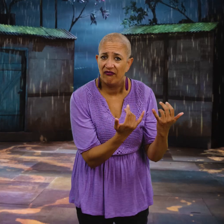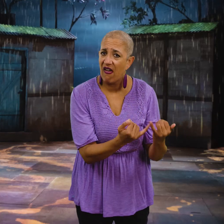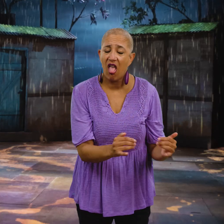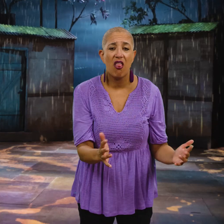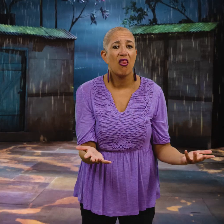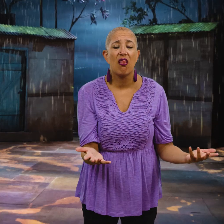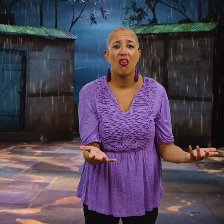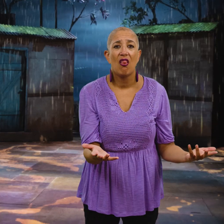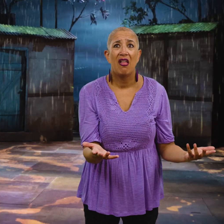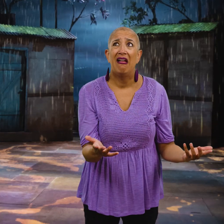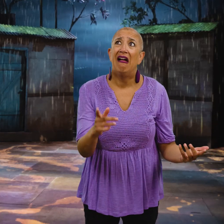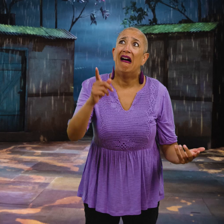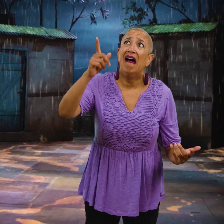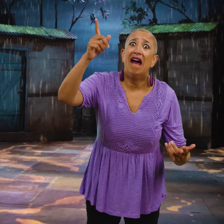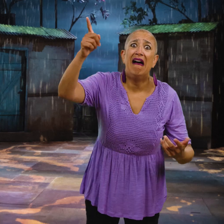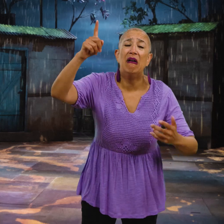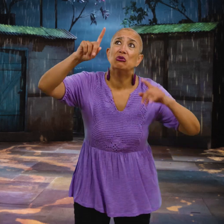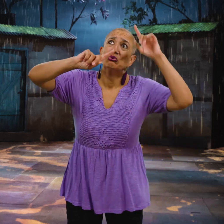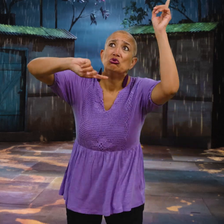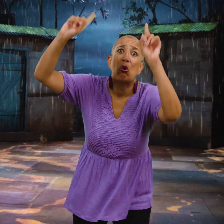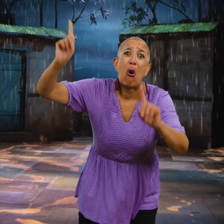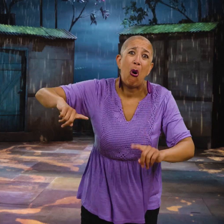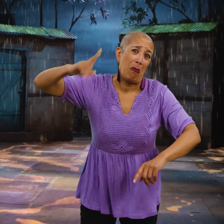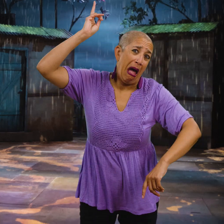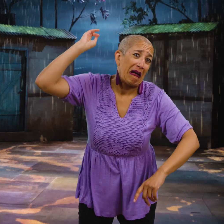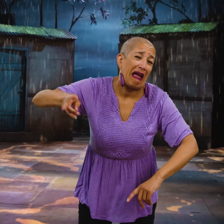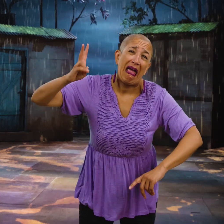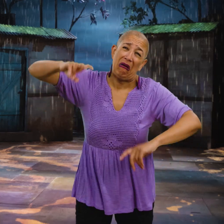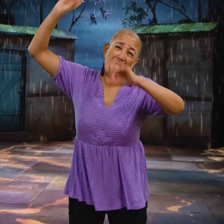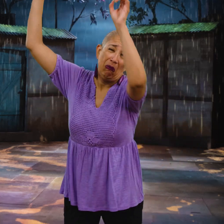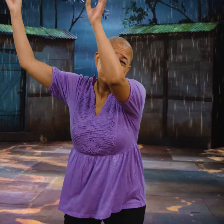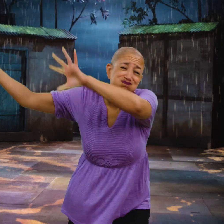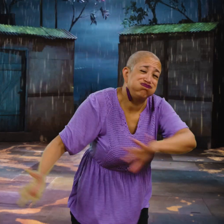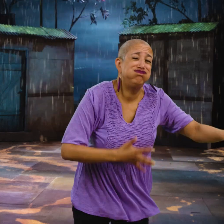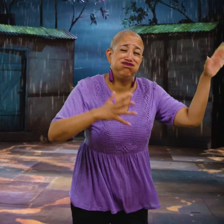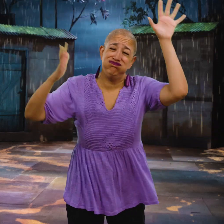A final storm threatens to destroy what little remains.